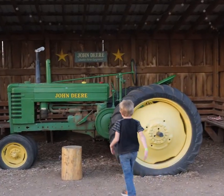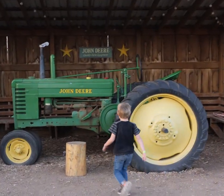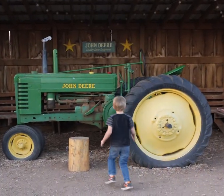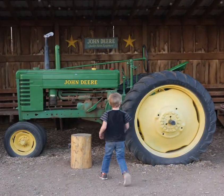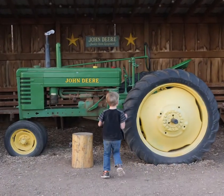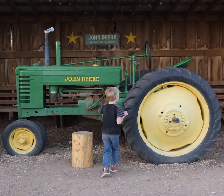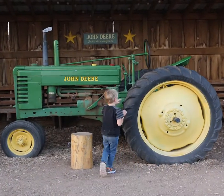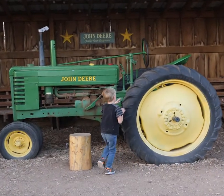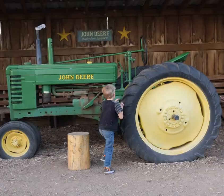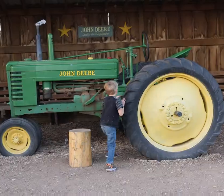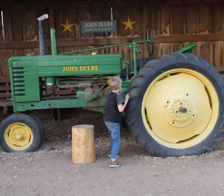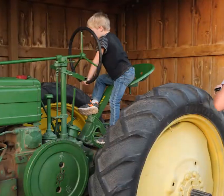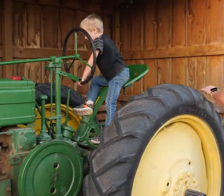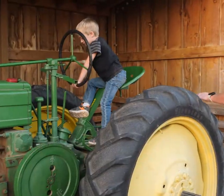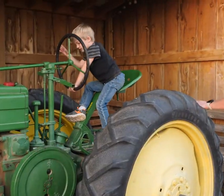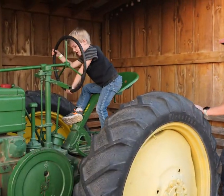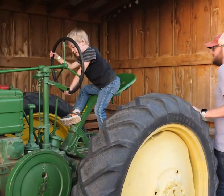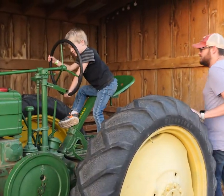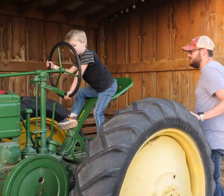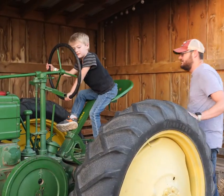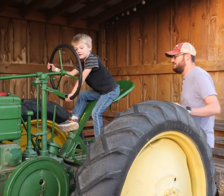BARN